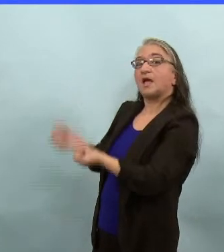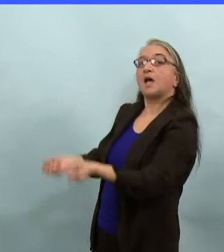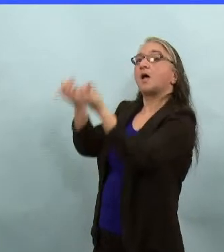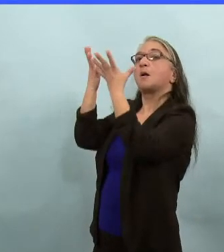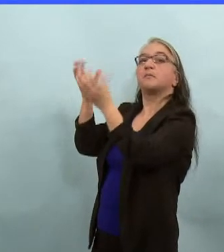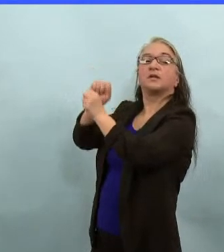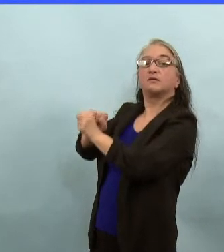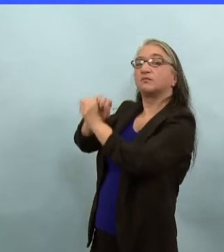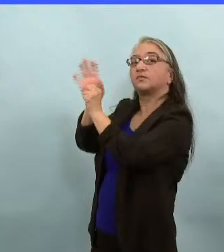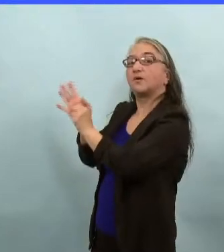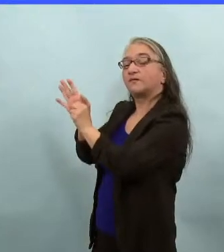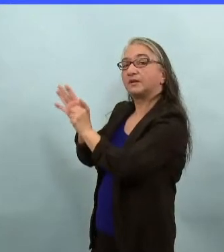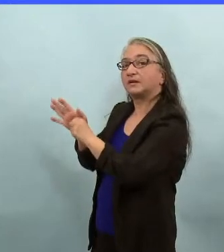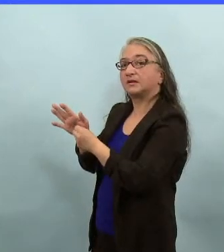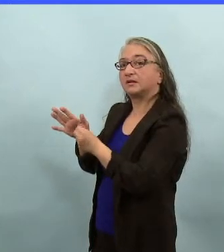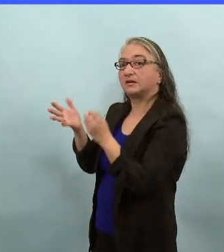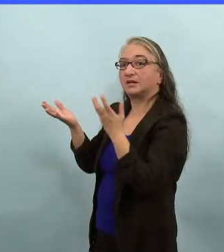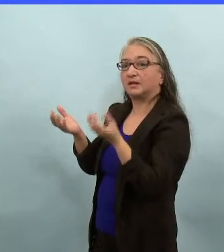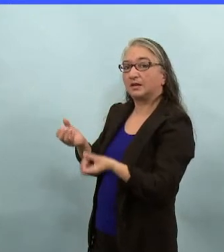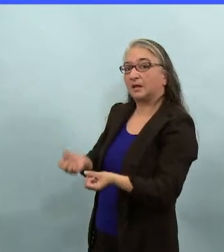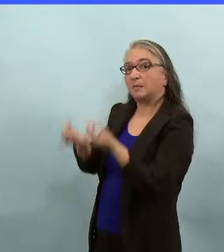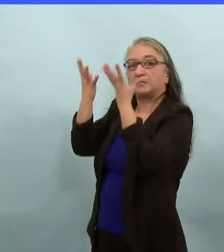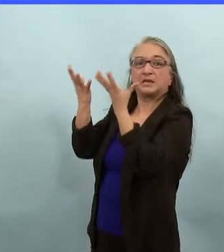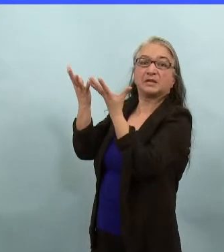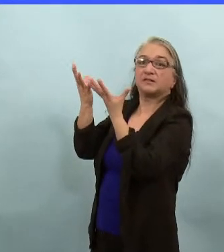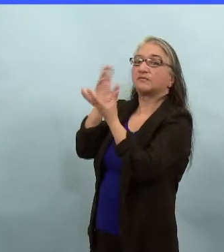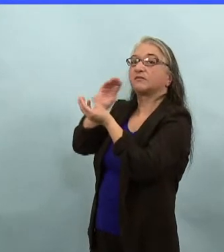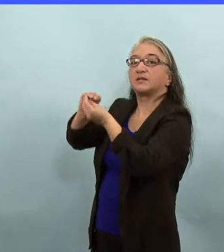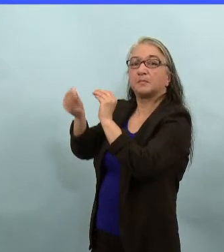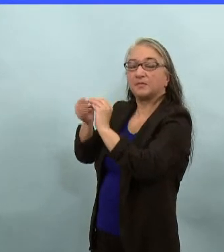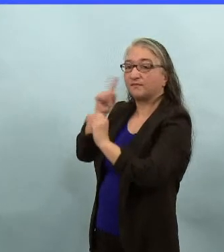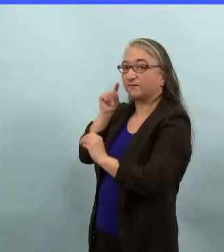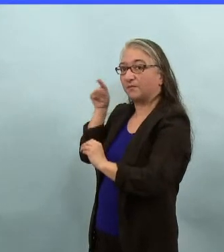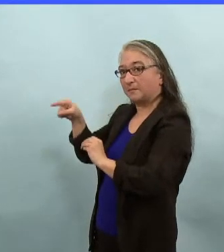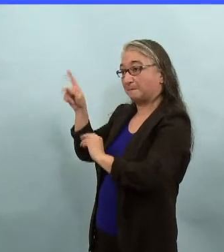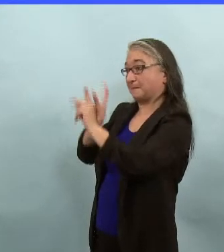in hospital who weren't there originally for cova but contracted it in hospital is that going to be